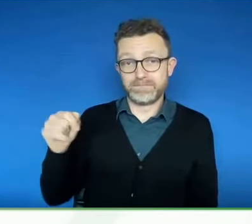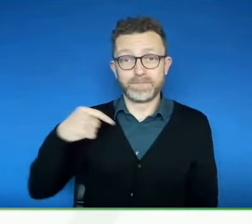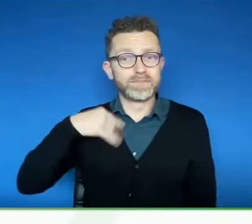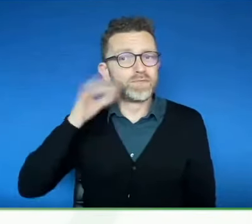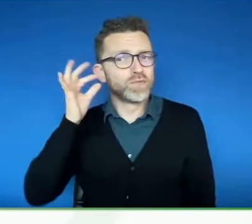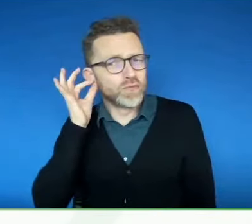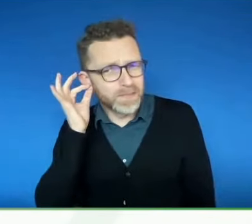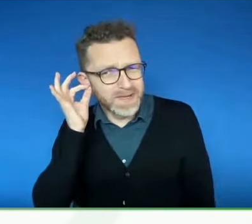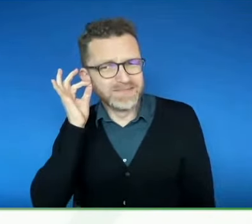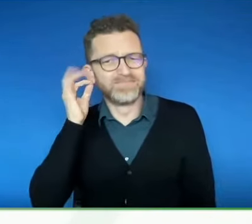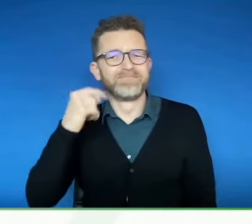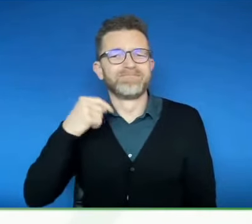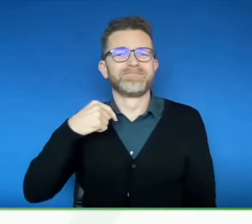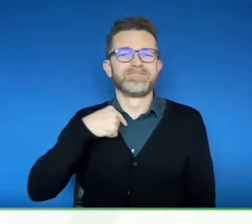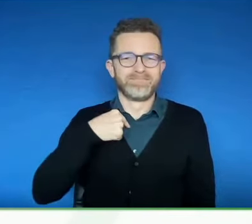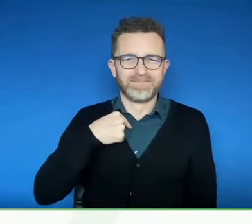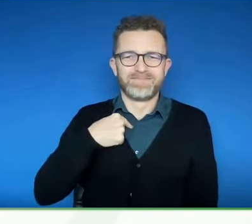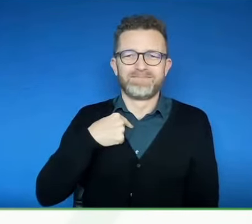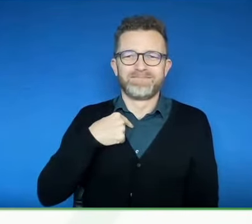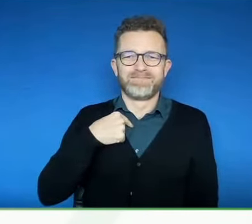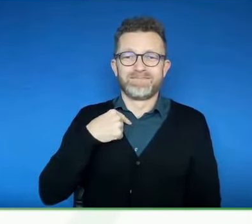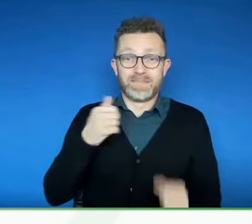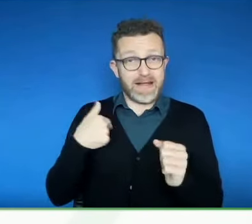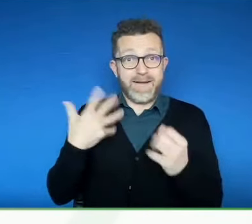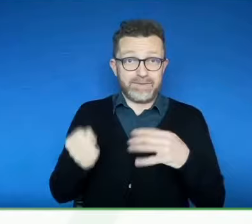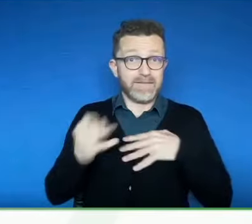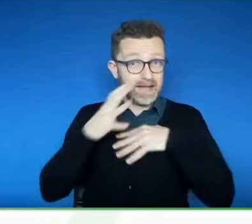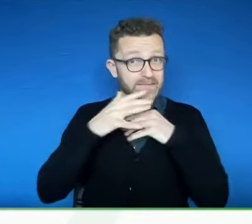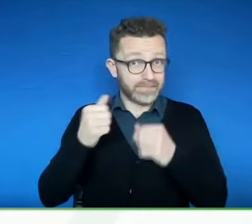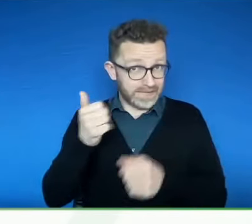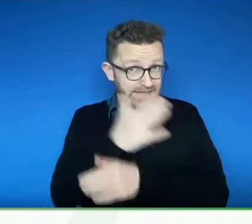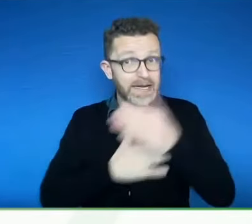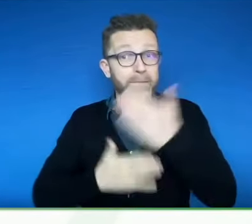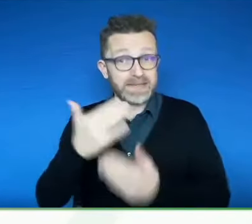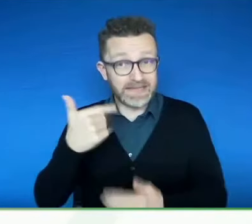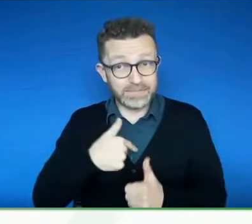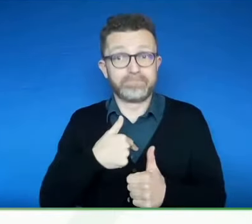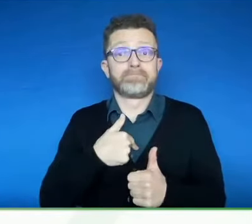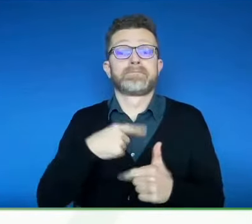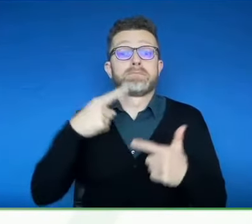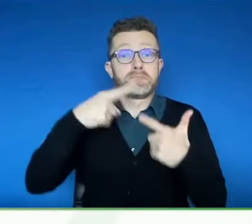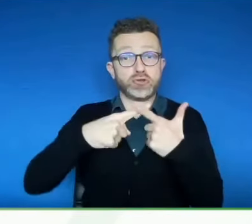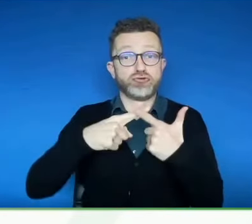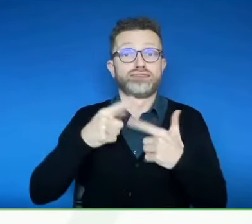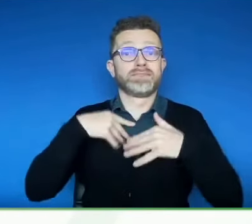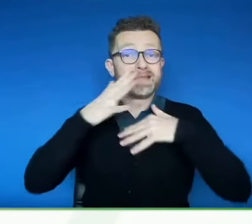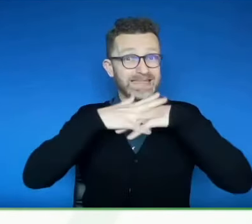Uganda. It is beaded with beautiful colourful colours.